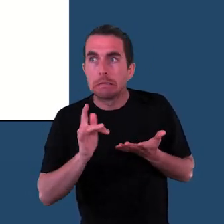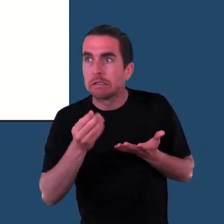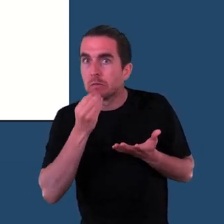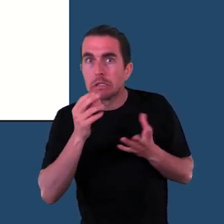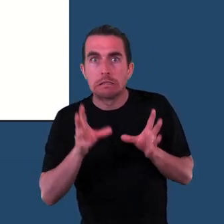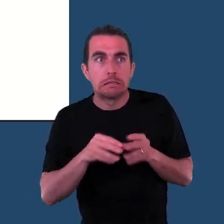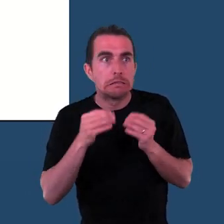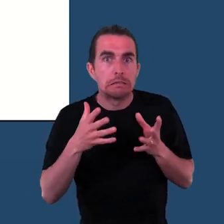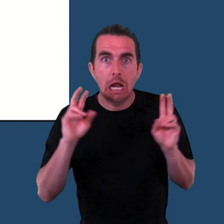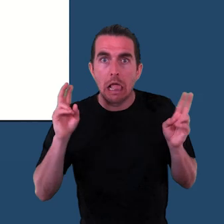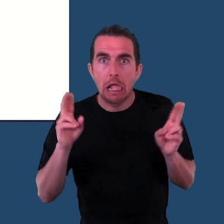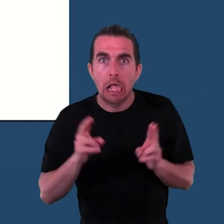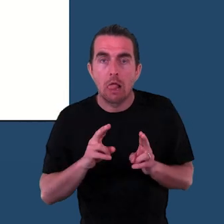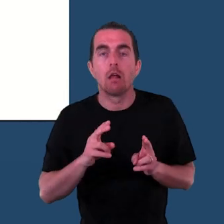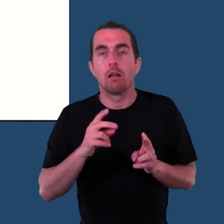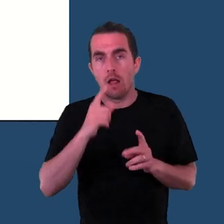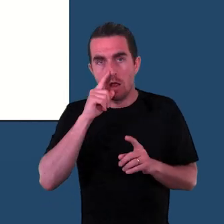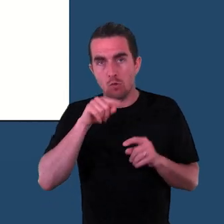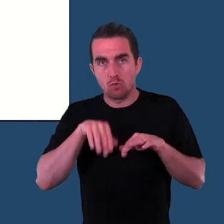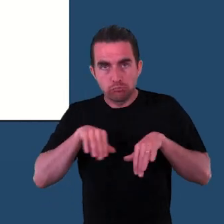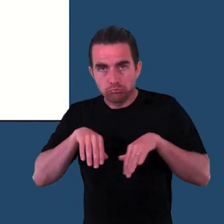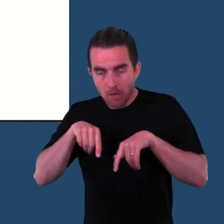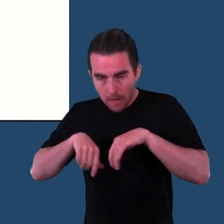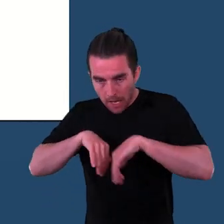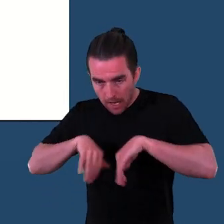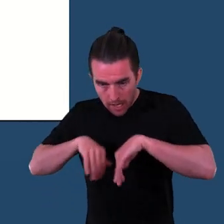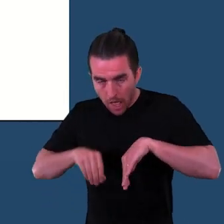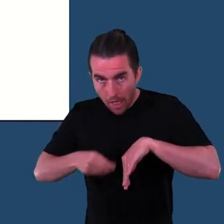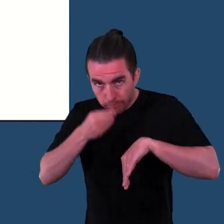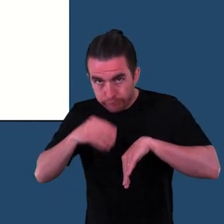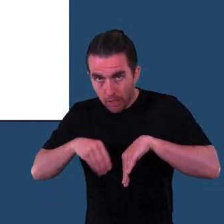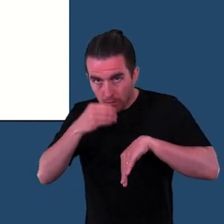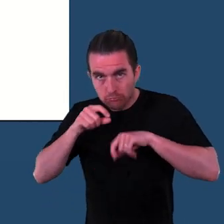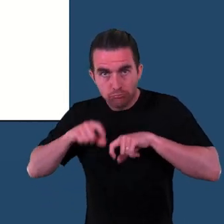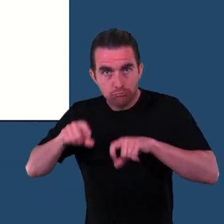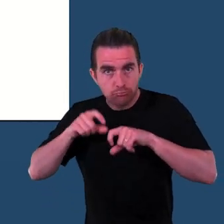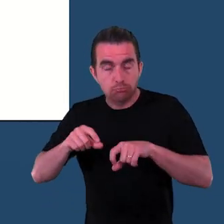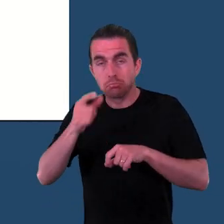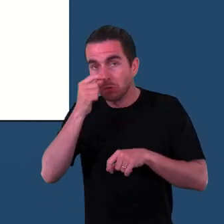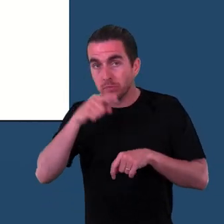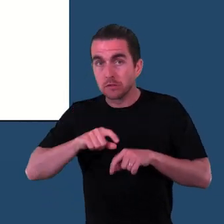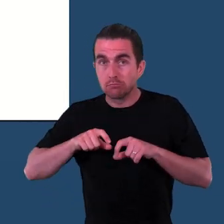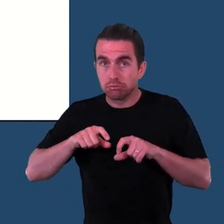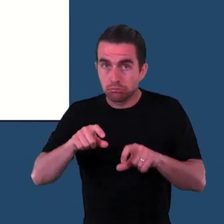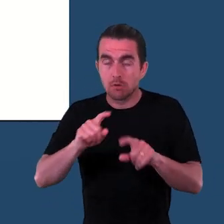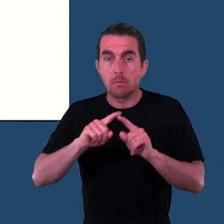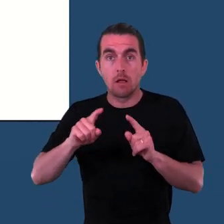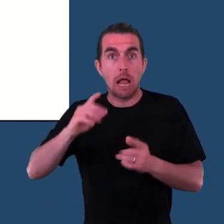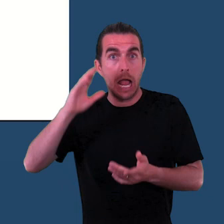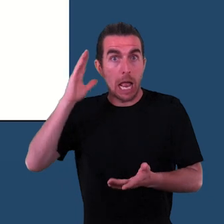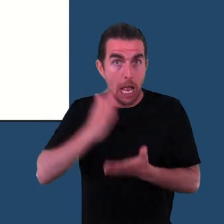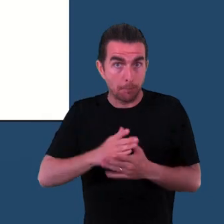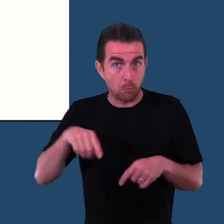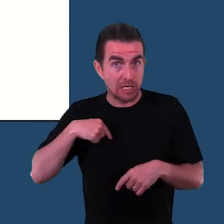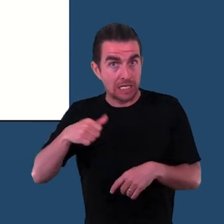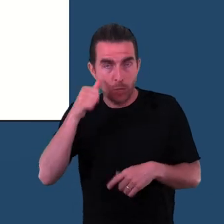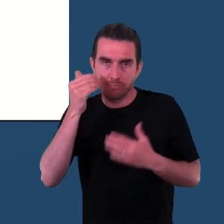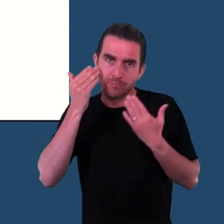So, that might've been another thing that helped them get through that final extinction. But genuinely, we don't actually know.